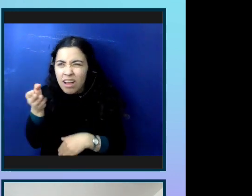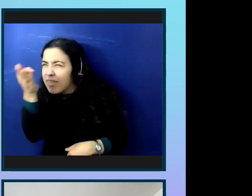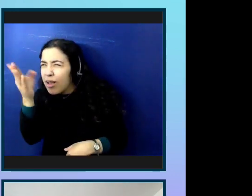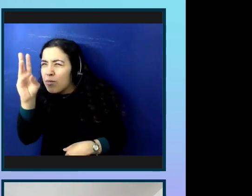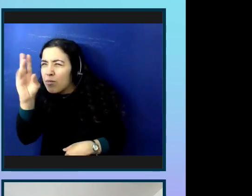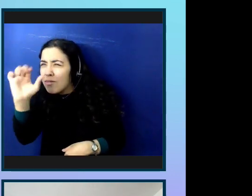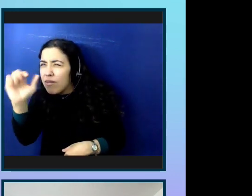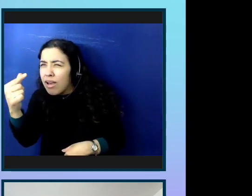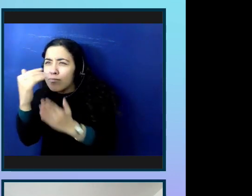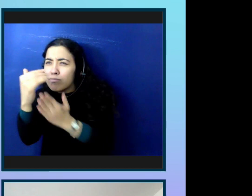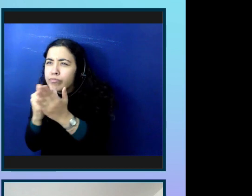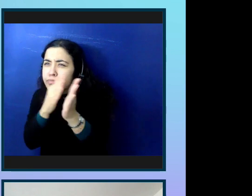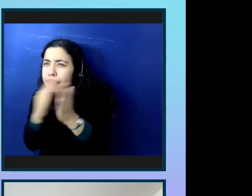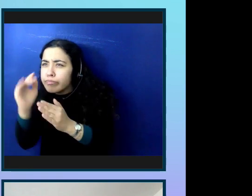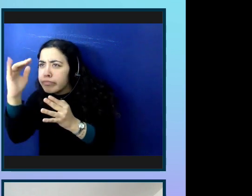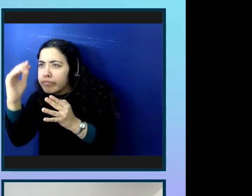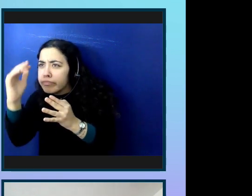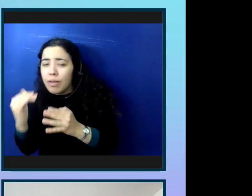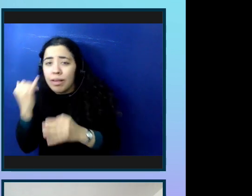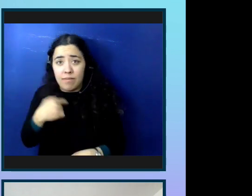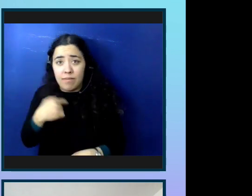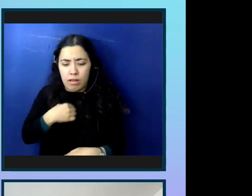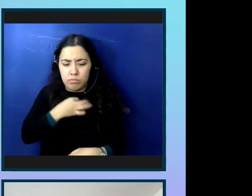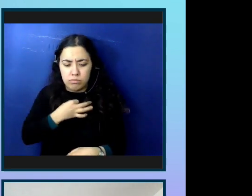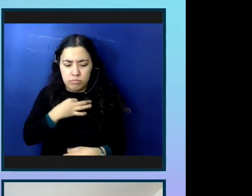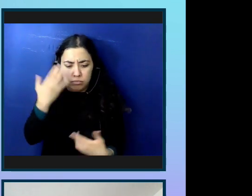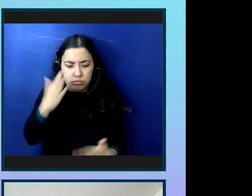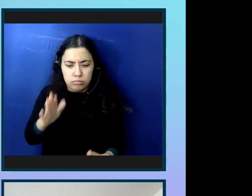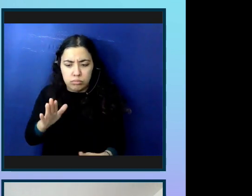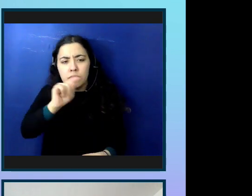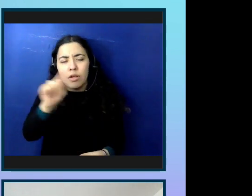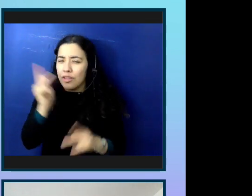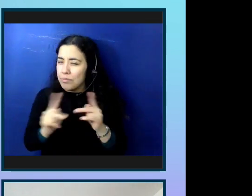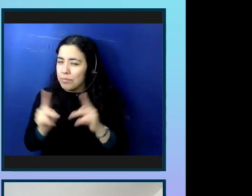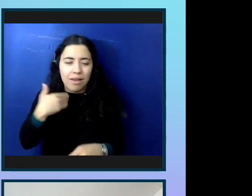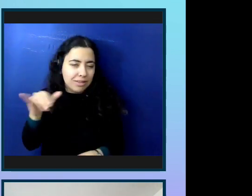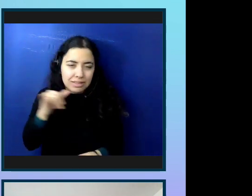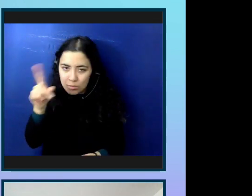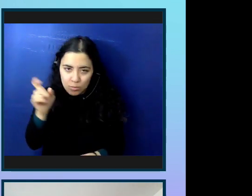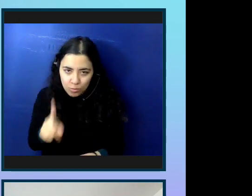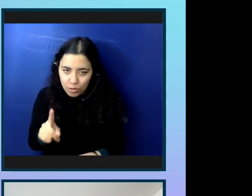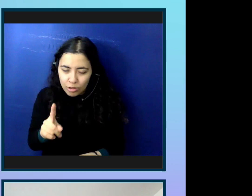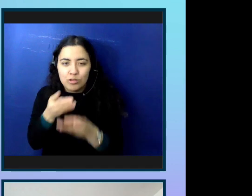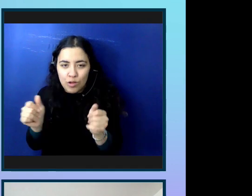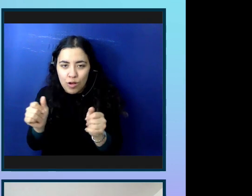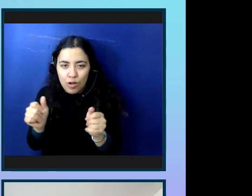there are other people who have the same question and probably people who have thought about potential solutions to approaching these problems that you face.